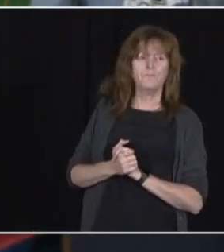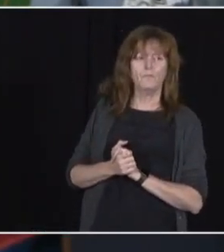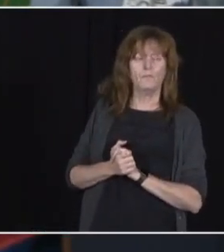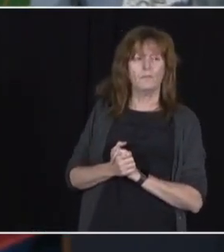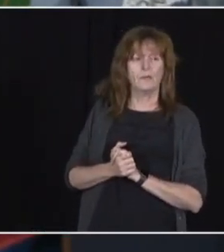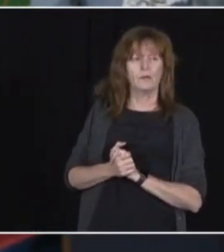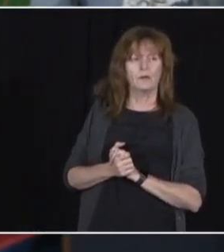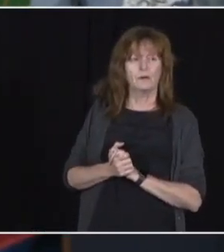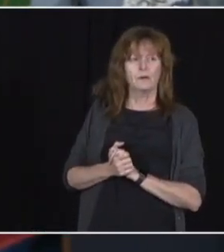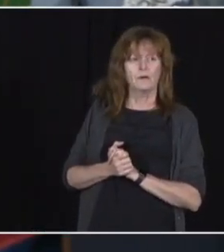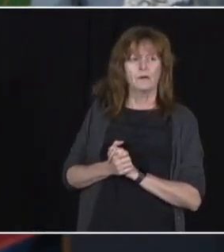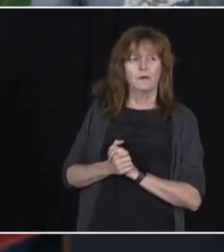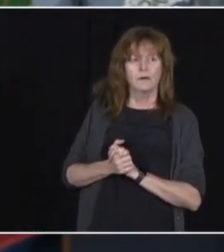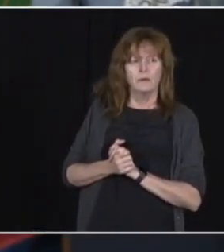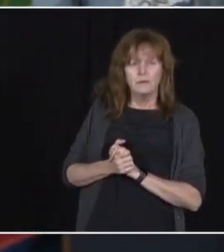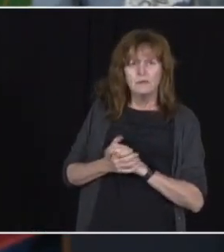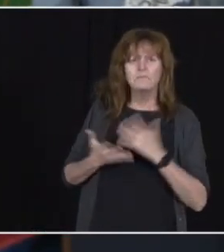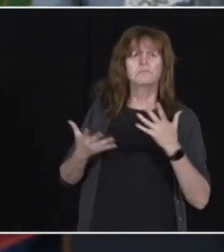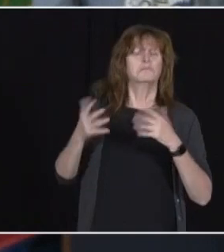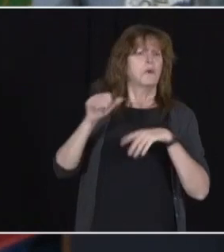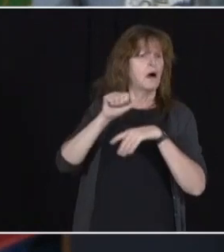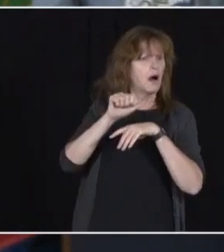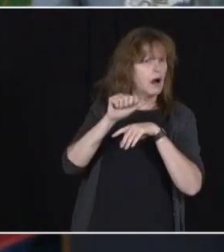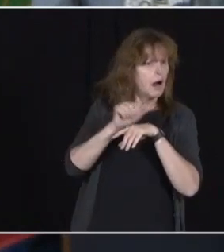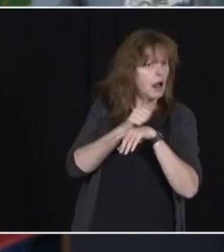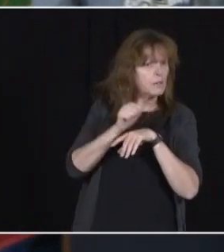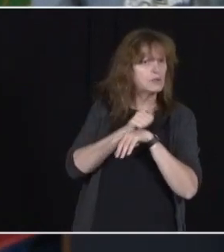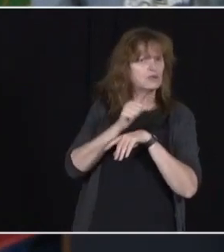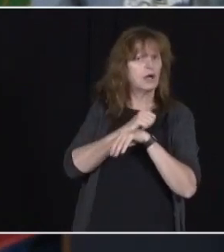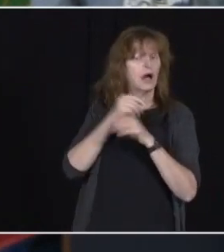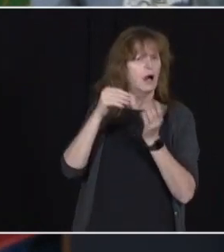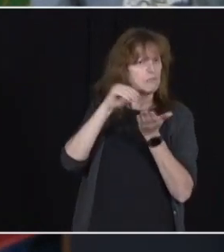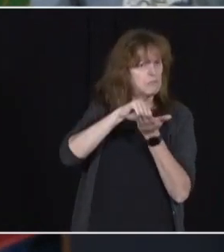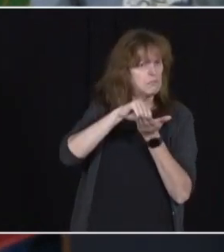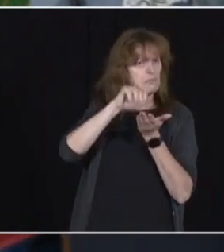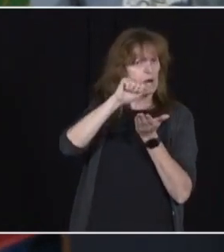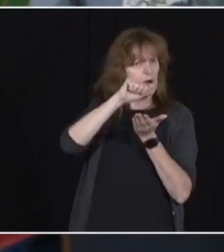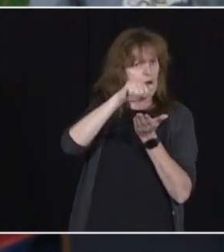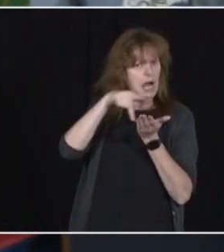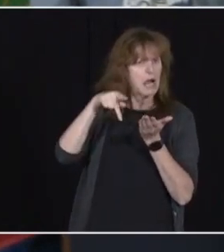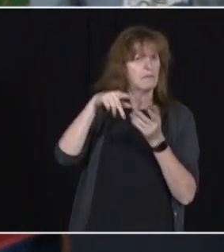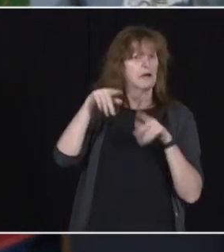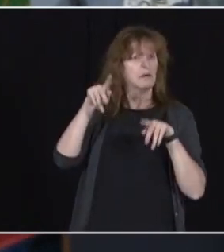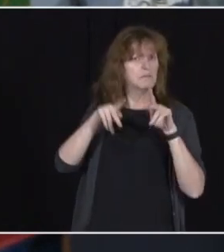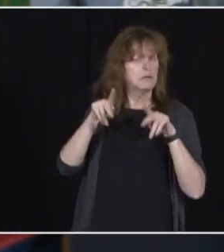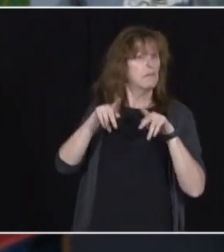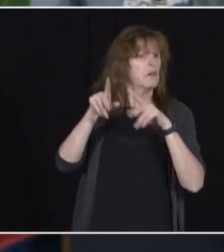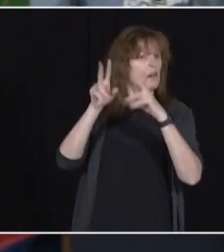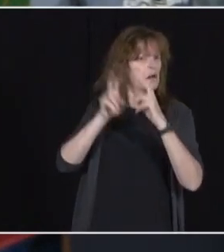OK. And as a follow-up. would often write adoption rate in Alberta is really low.